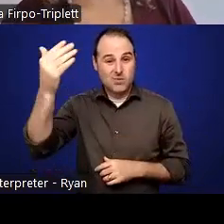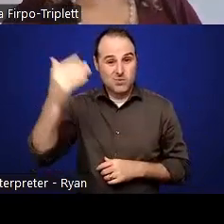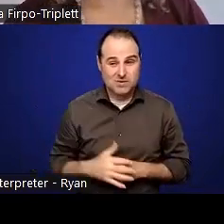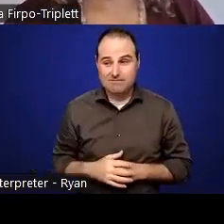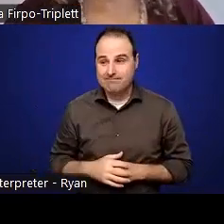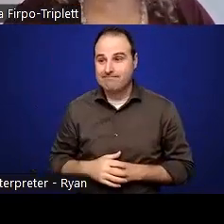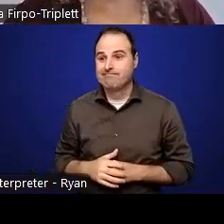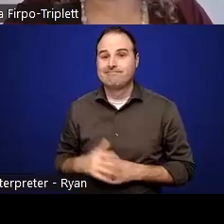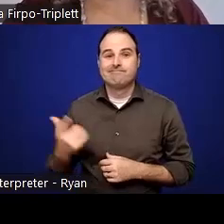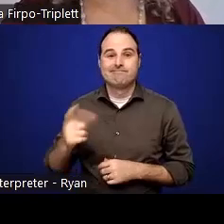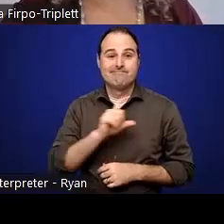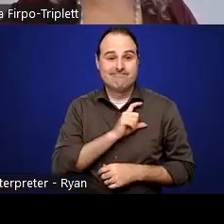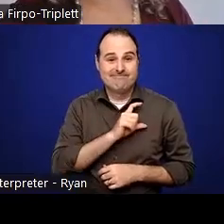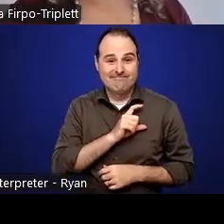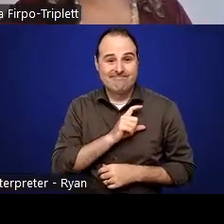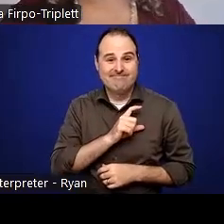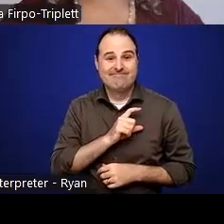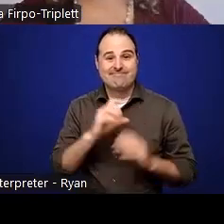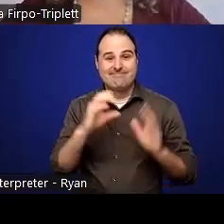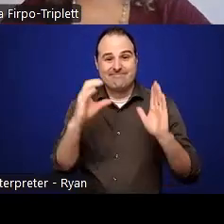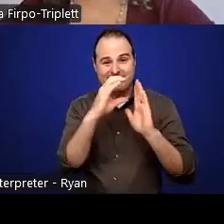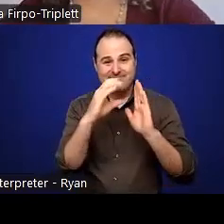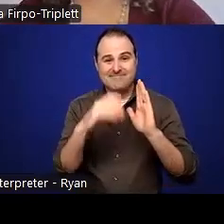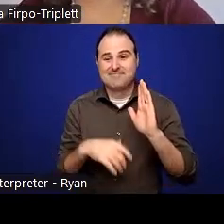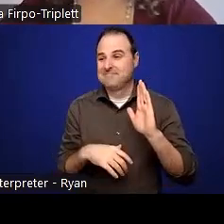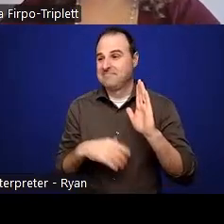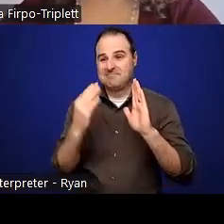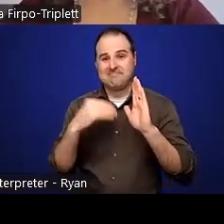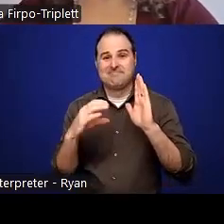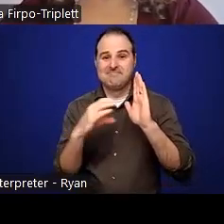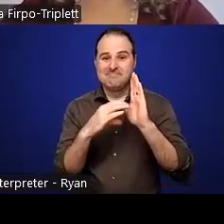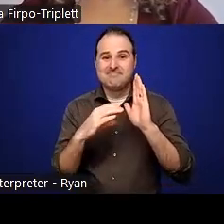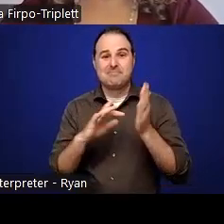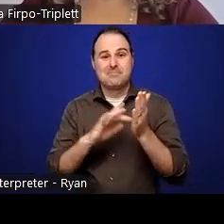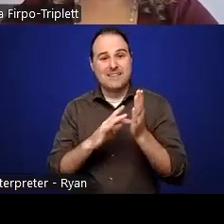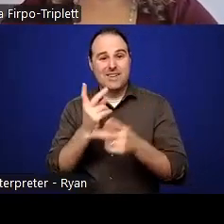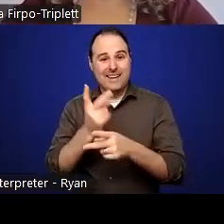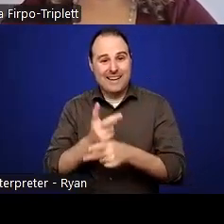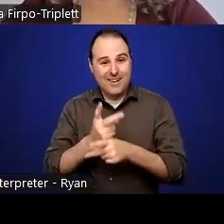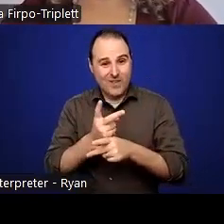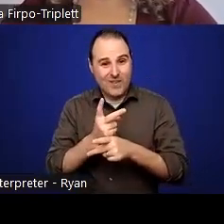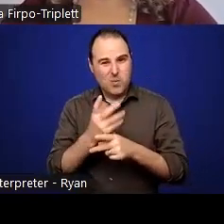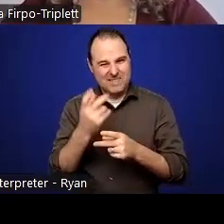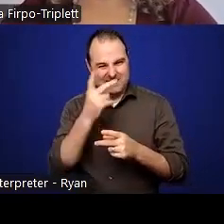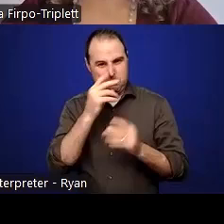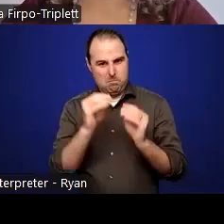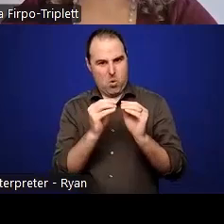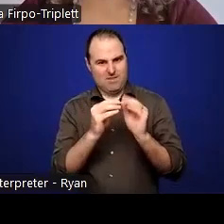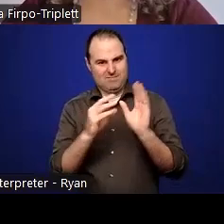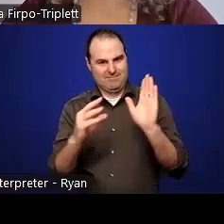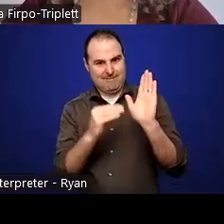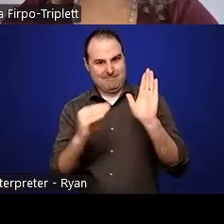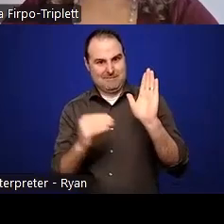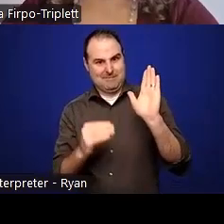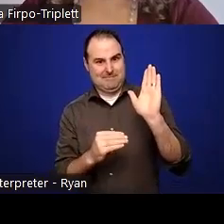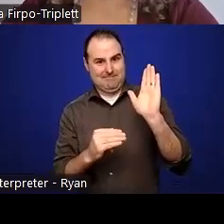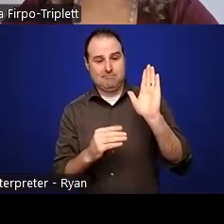section, our medical care section, wanted to see that expanded into some other professions. See